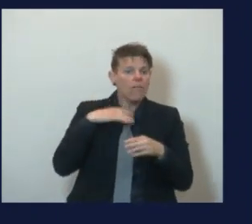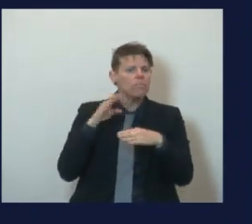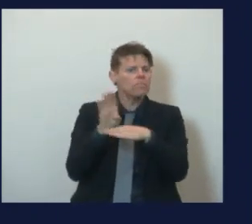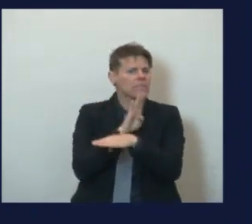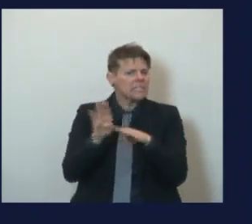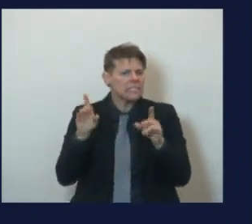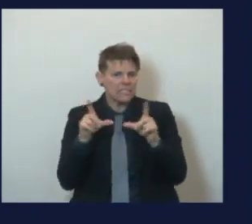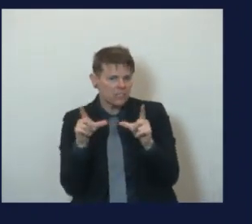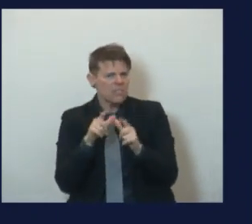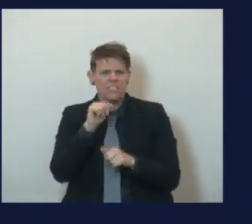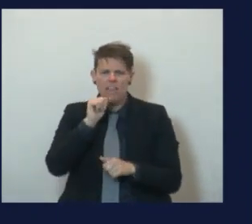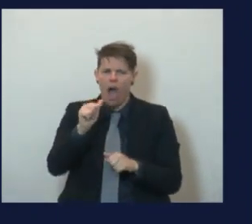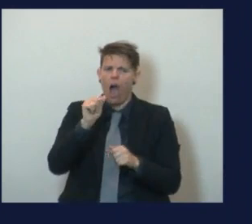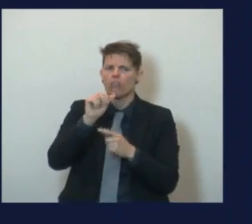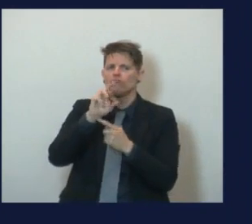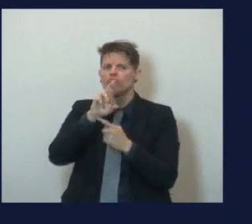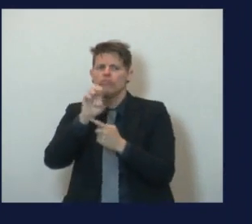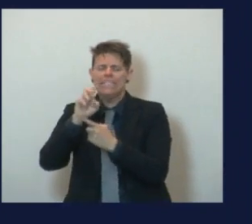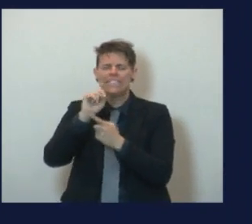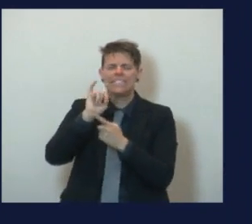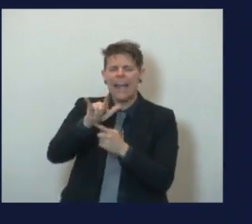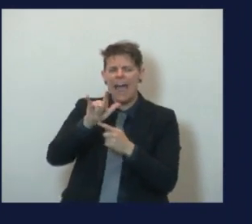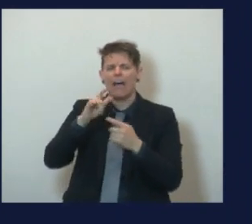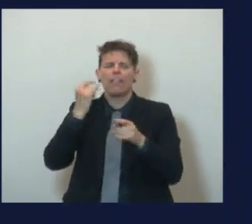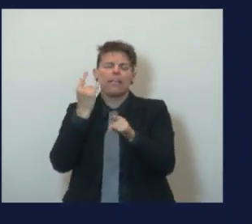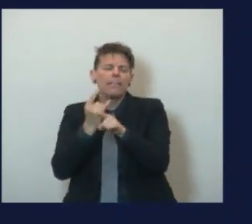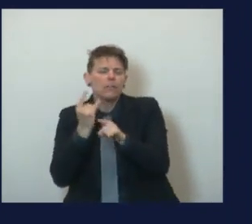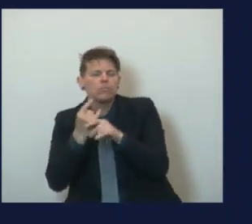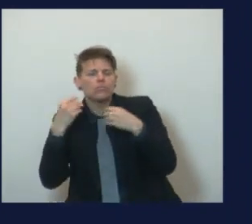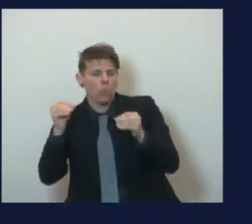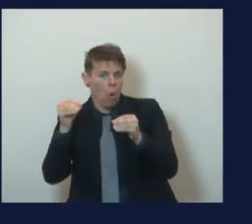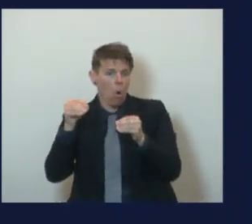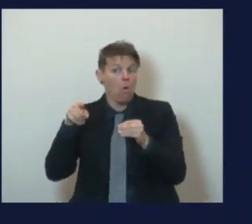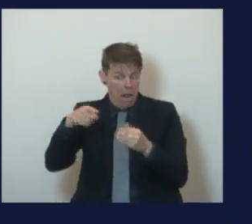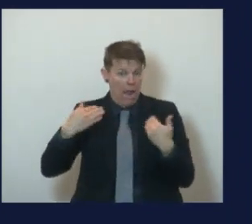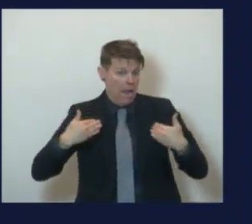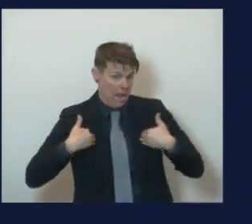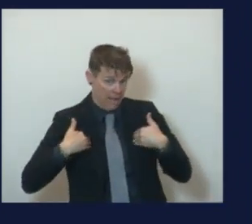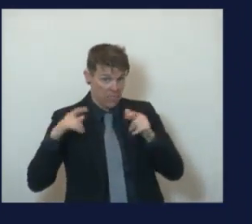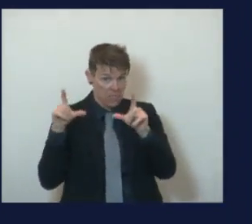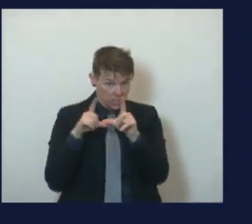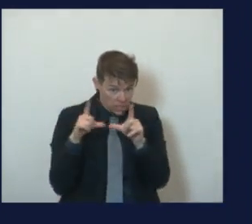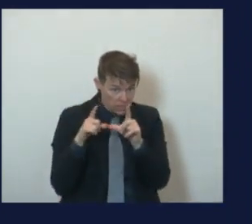WE ARE PERMITTED BY THEIR LICENSE. WHAT DOES THAT MEAN?